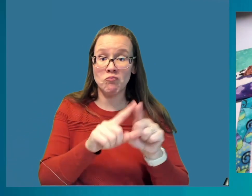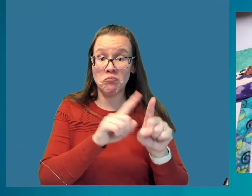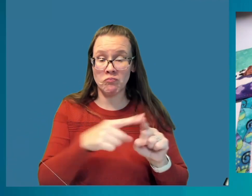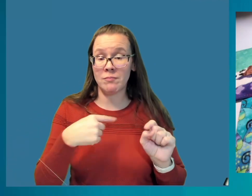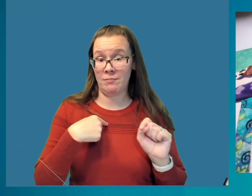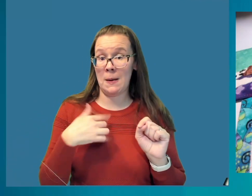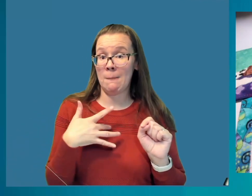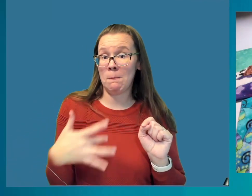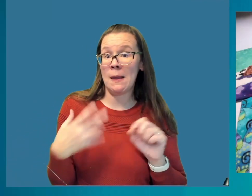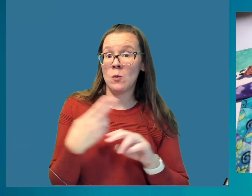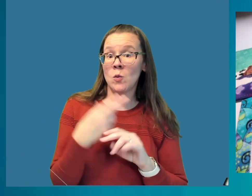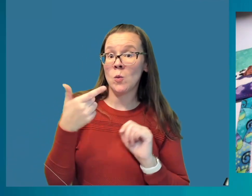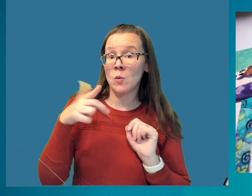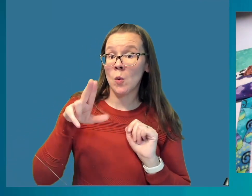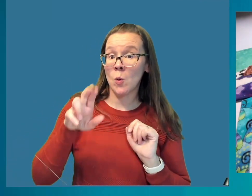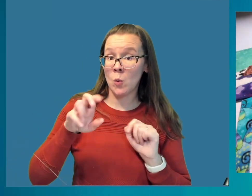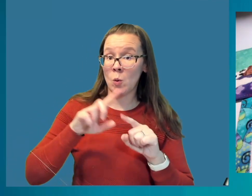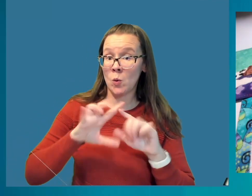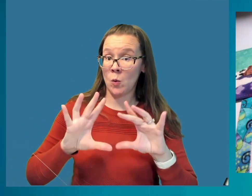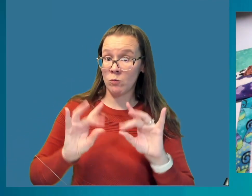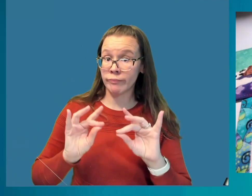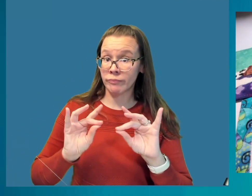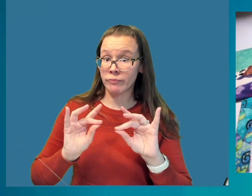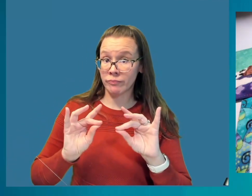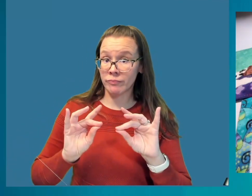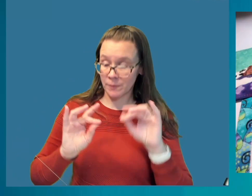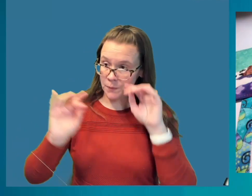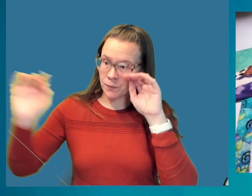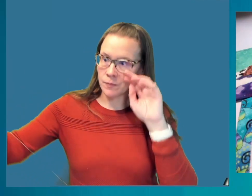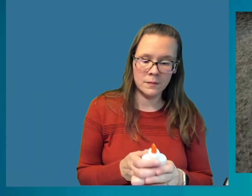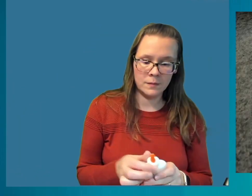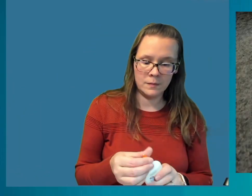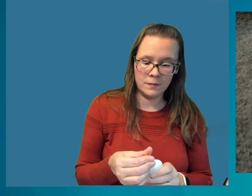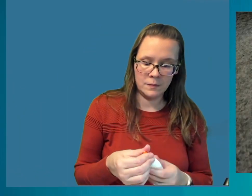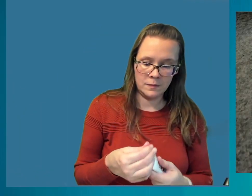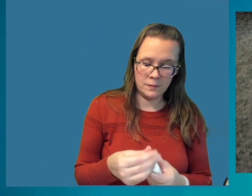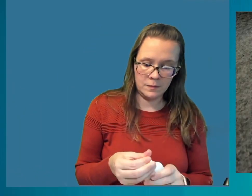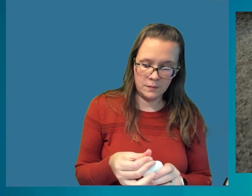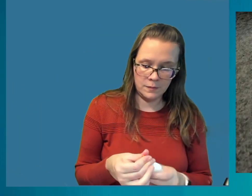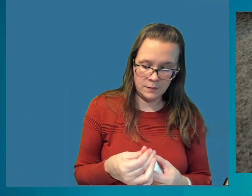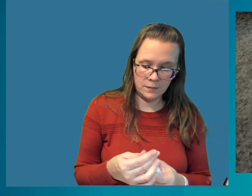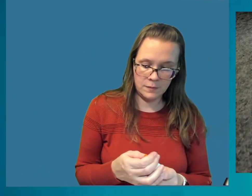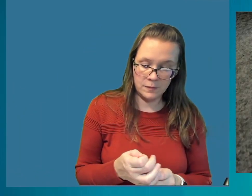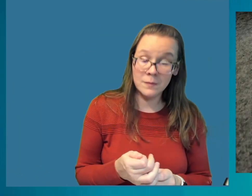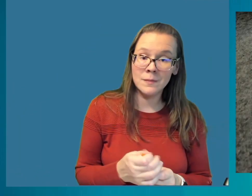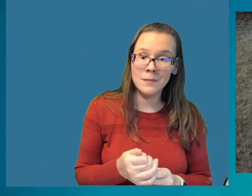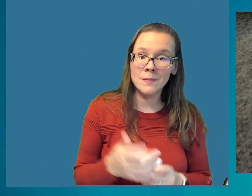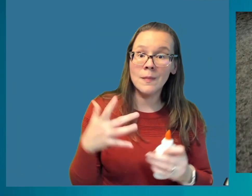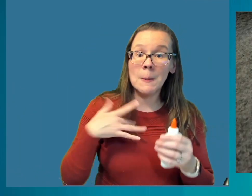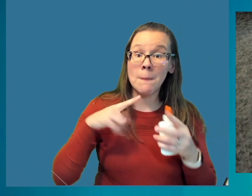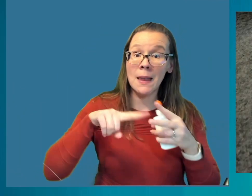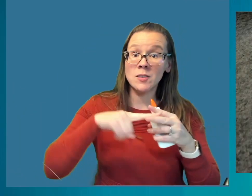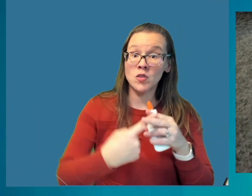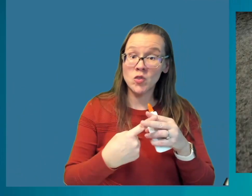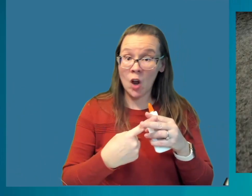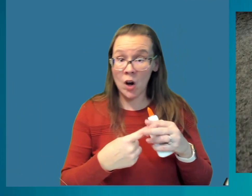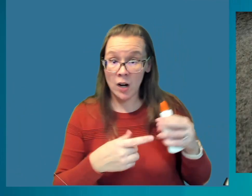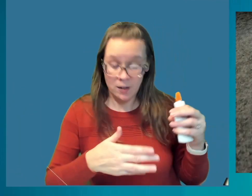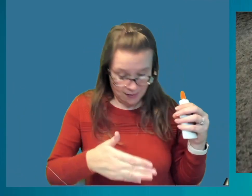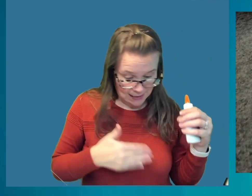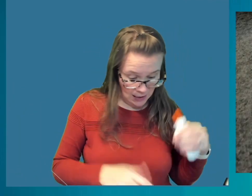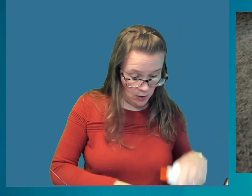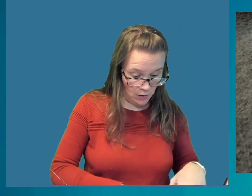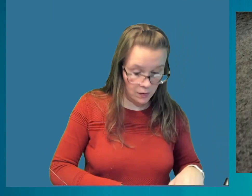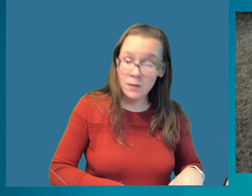stitch machine, um, and don't like a tight firm visual border. So this is how I secure it, um;